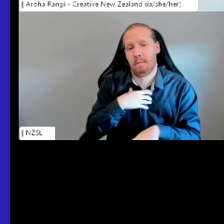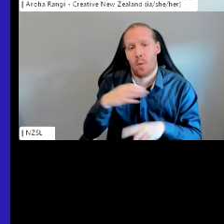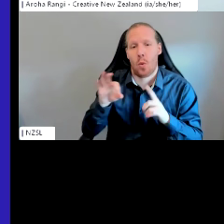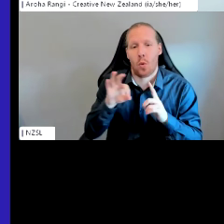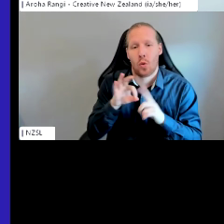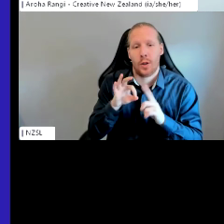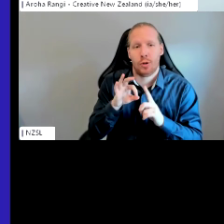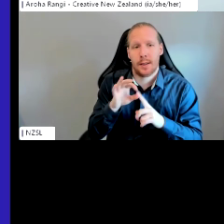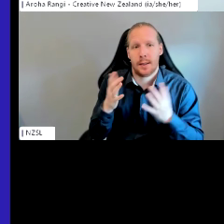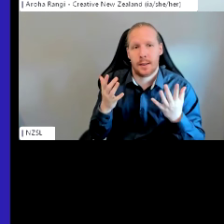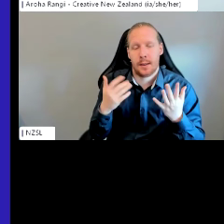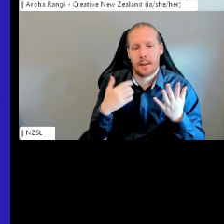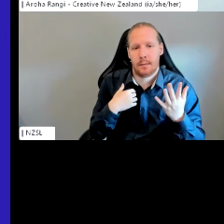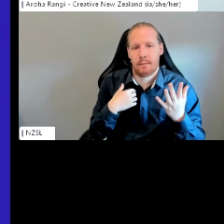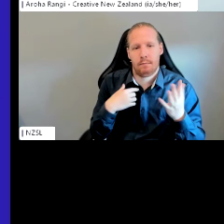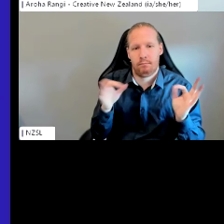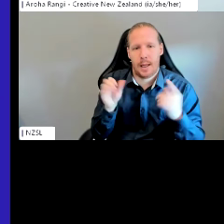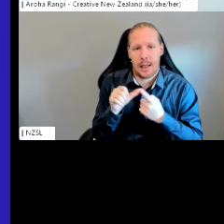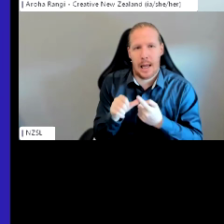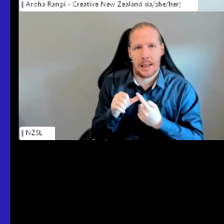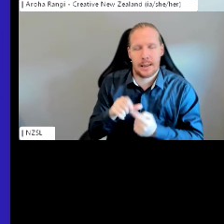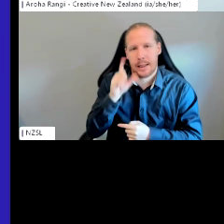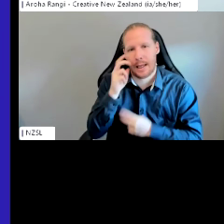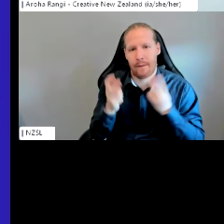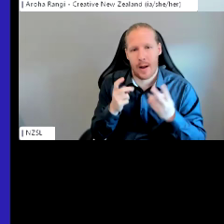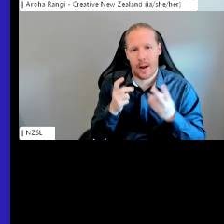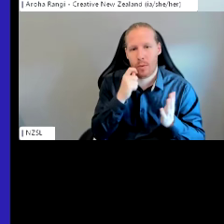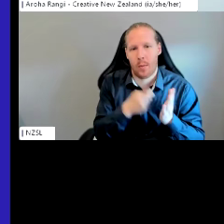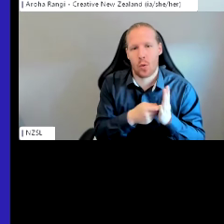the answers to here and you can't find them in the downloadable report, we will go back into the data